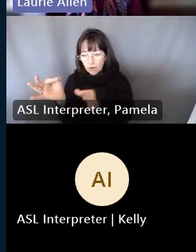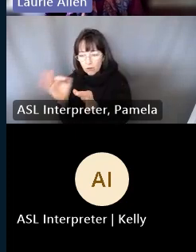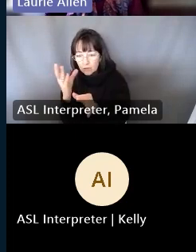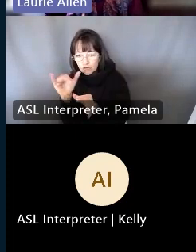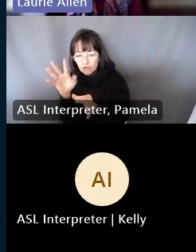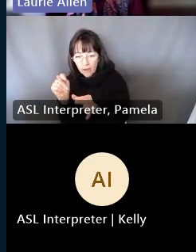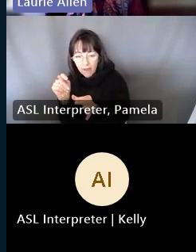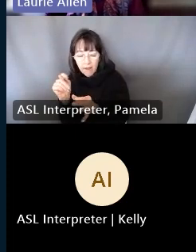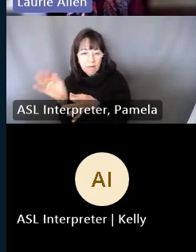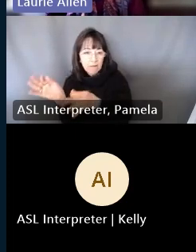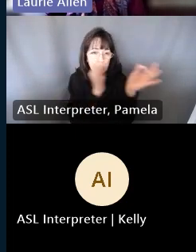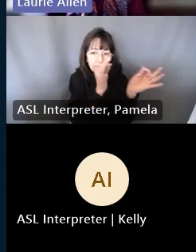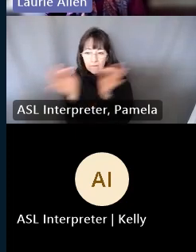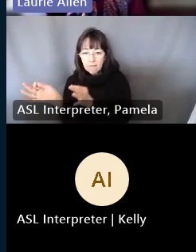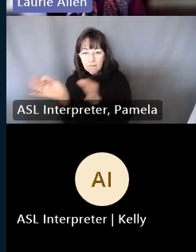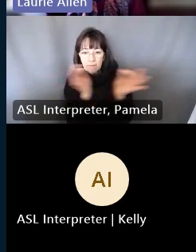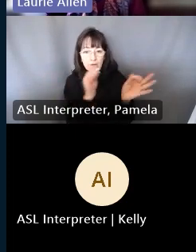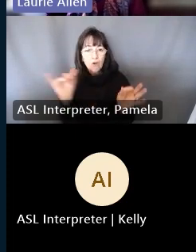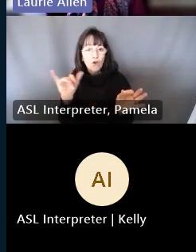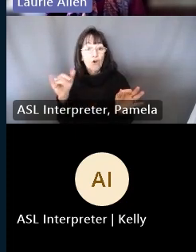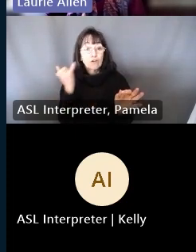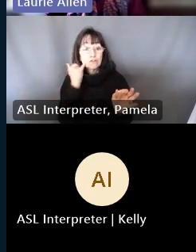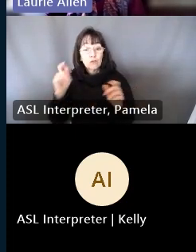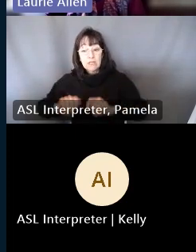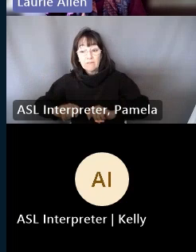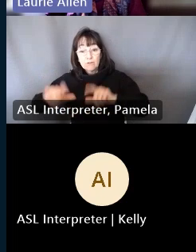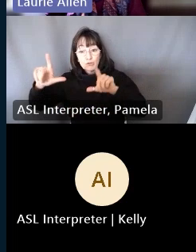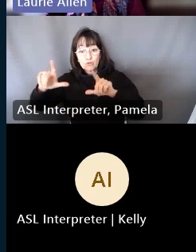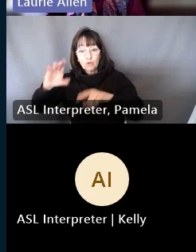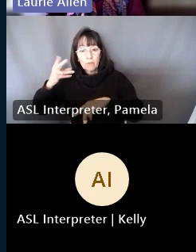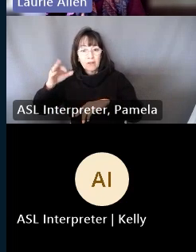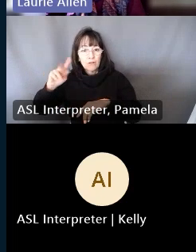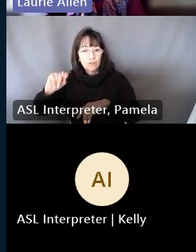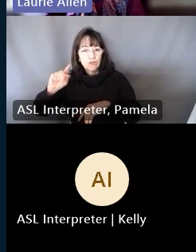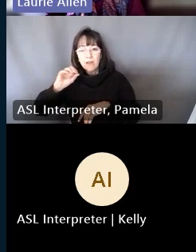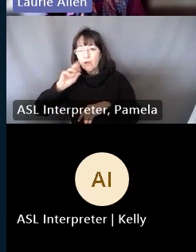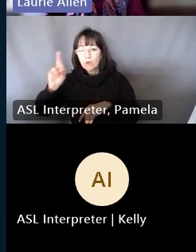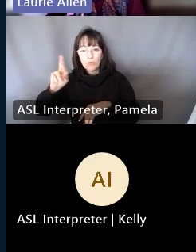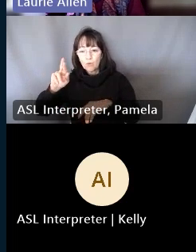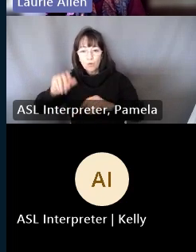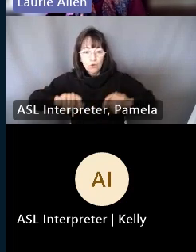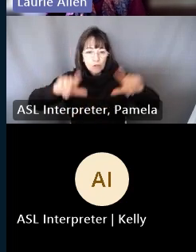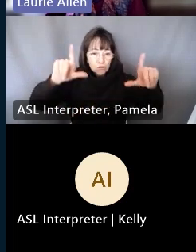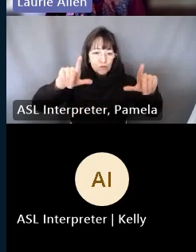who's zooming in, they are zoomed in on the chat, or they're zoomed in on the slide, but they're not zoomed in on both at the same time.